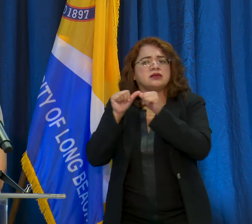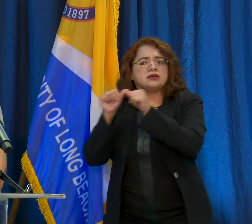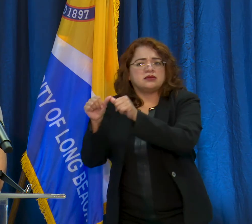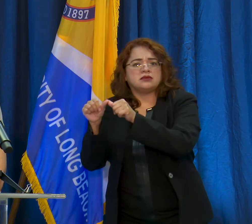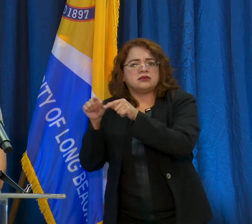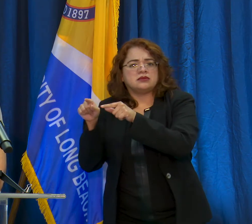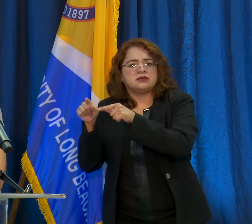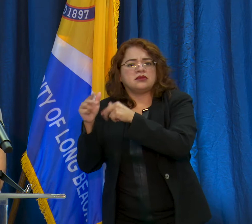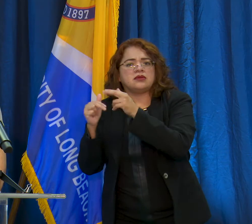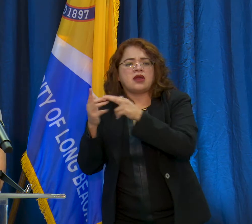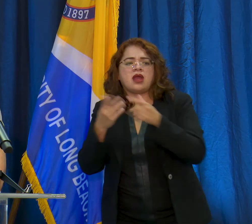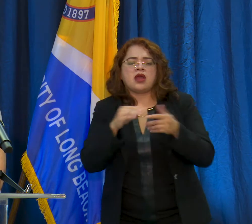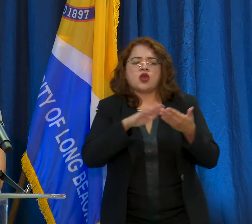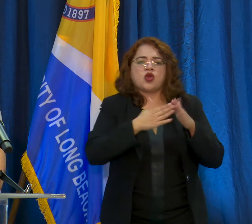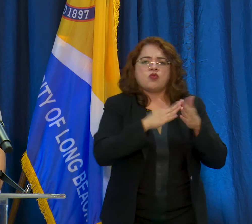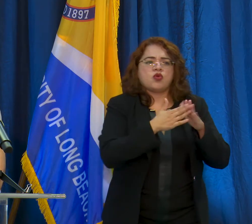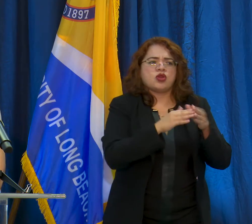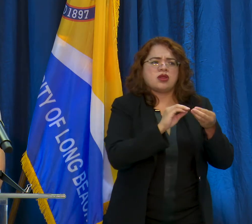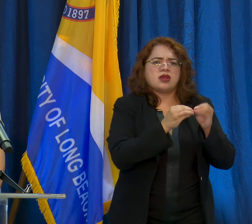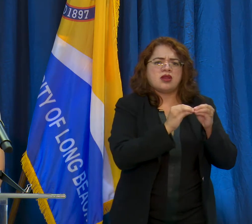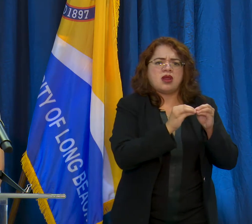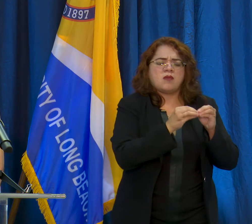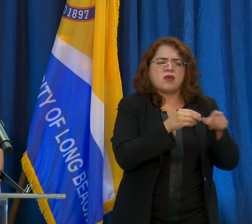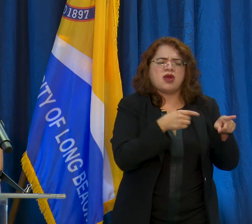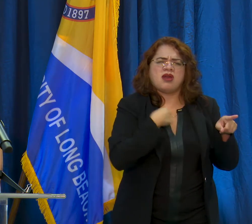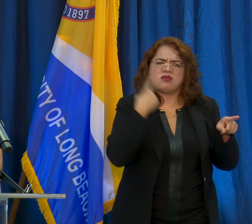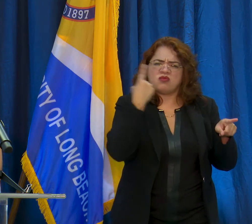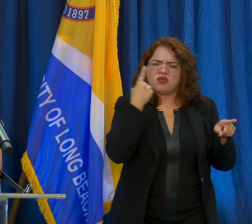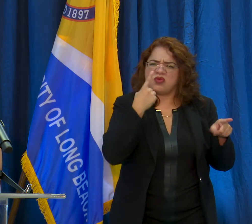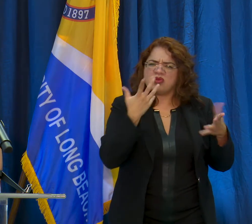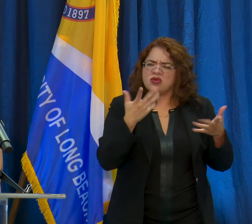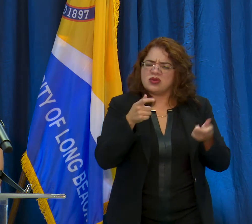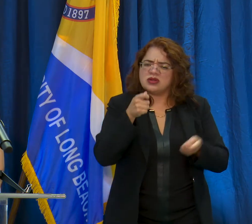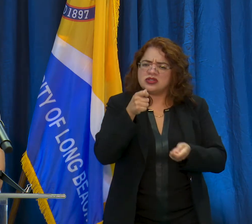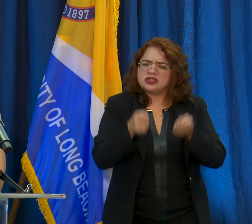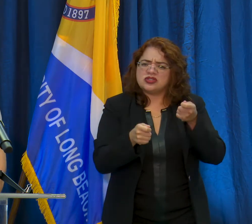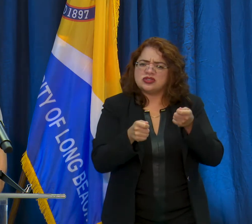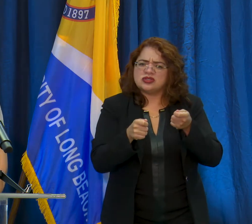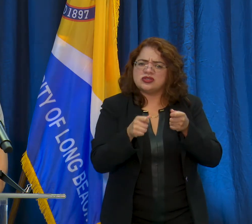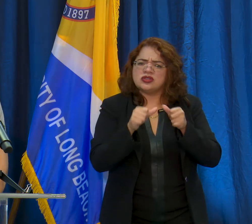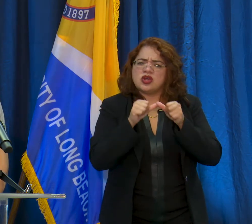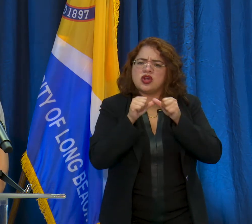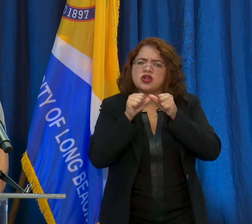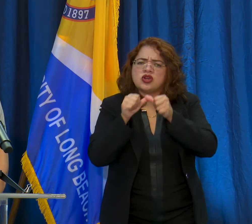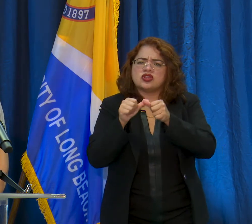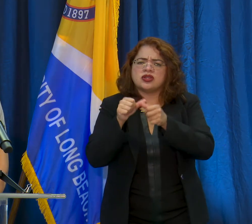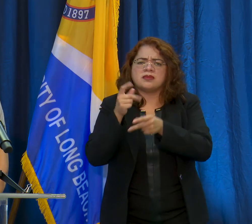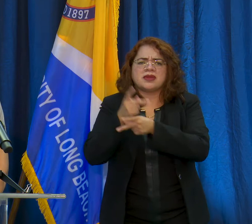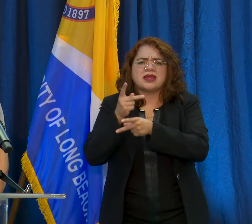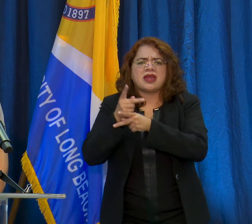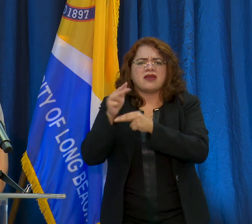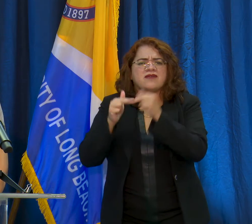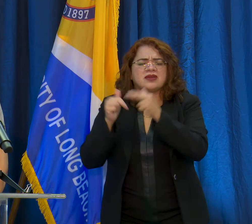in the community, and I'm just wondering if there have been any changes in the numbers and long-term care facilities that might be impacting those